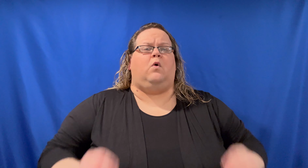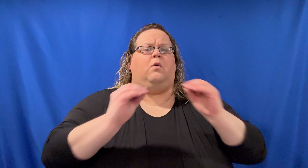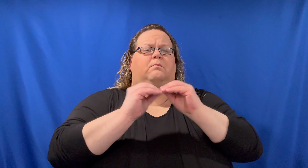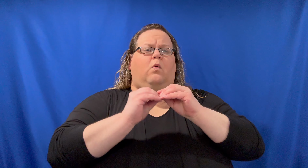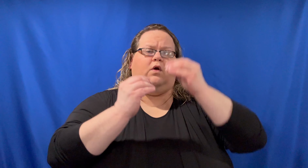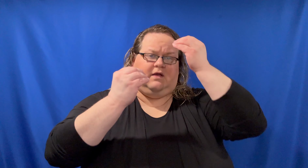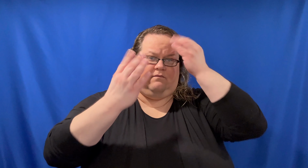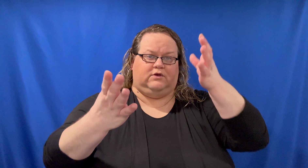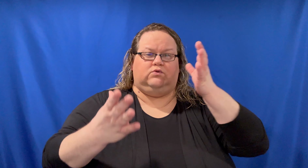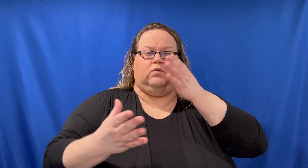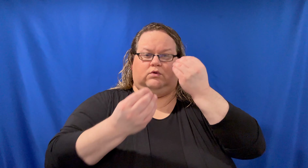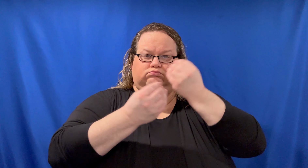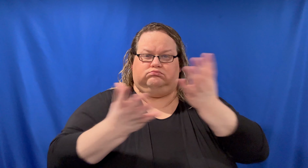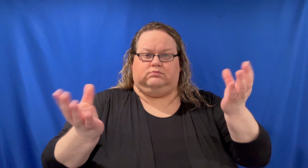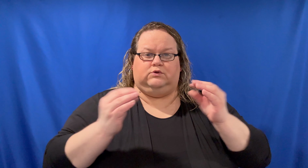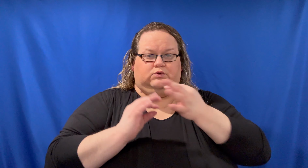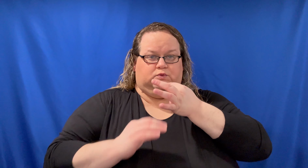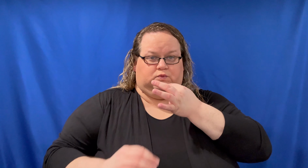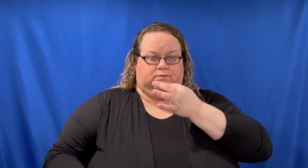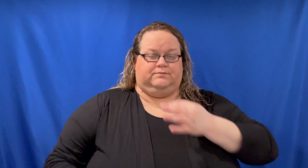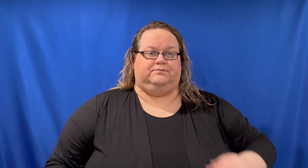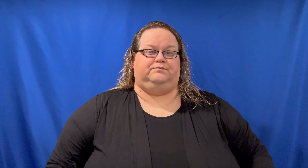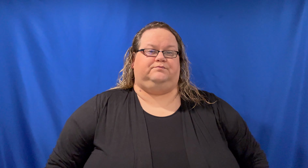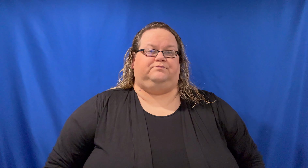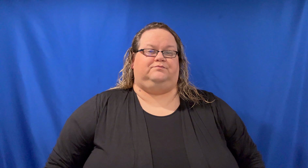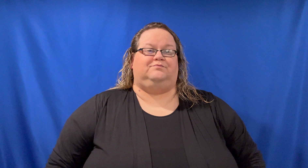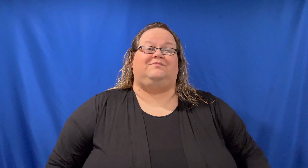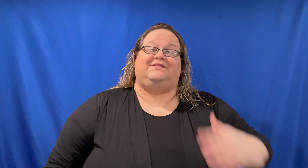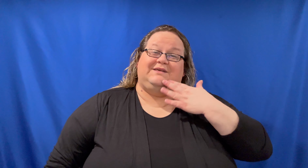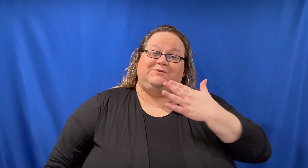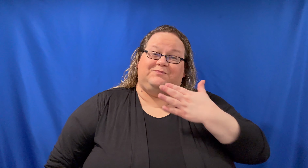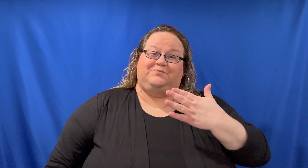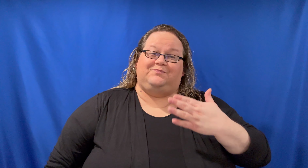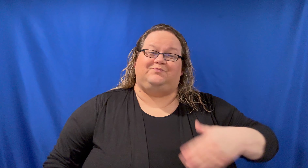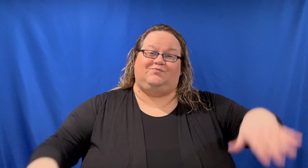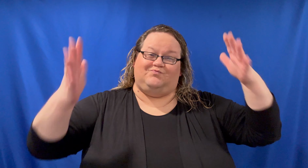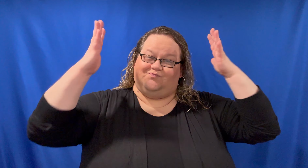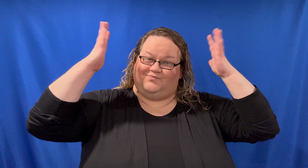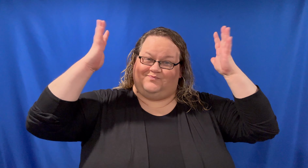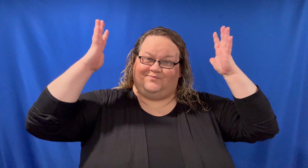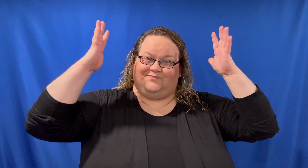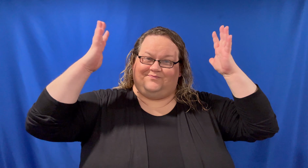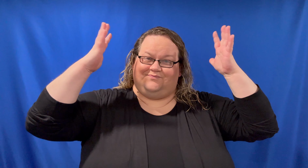More information will be shared soon. Thank you for watching! Cheers!